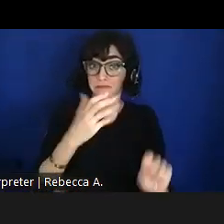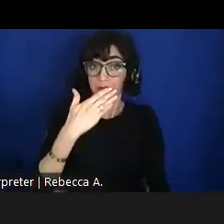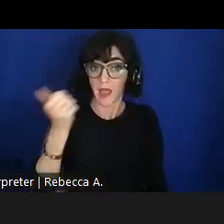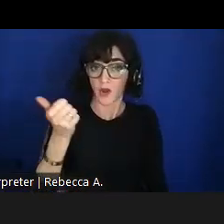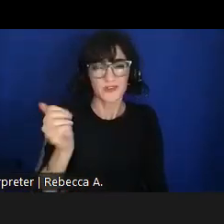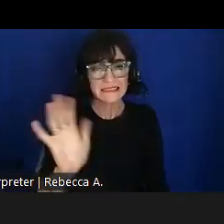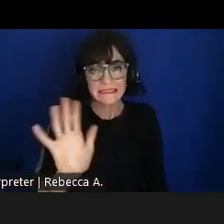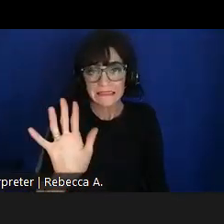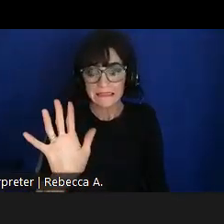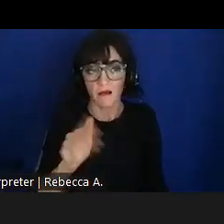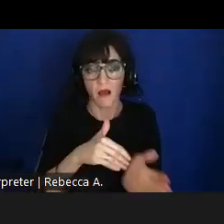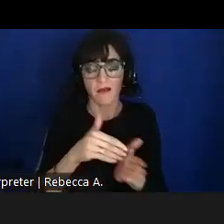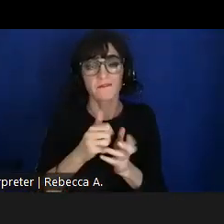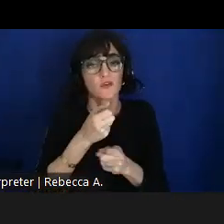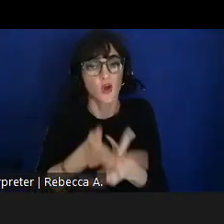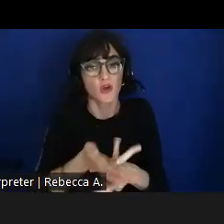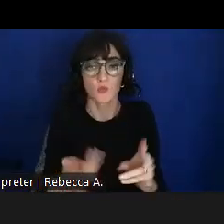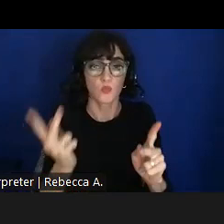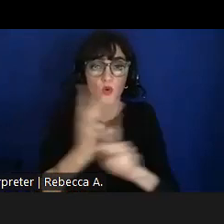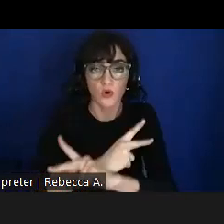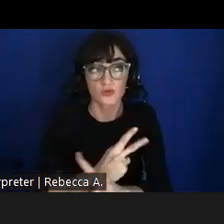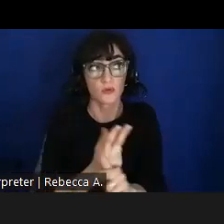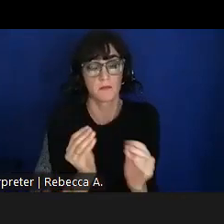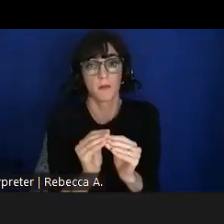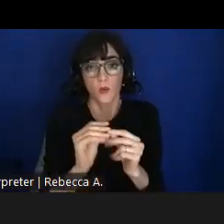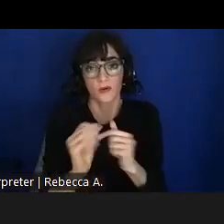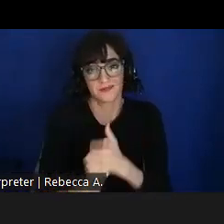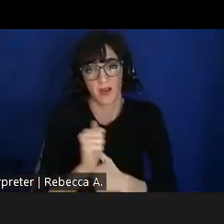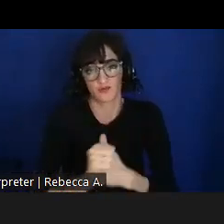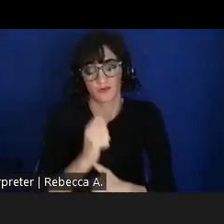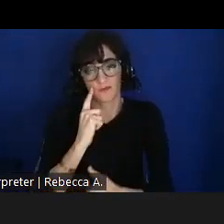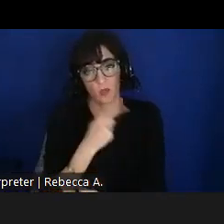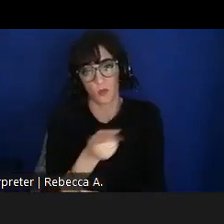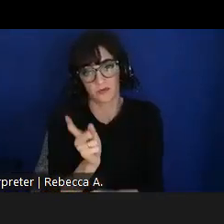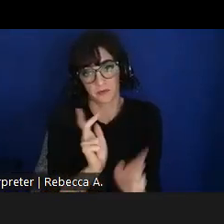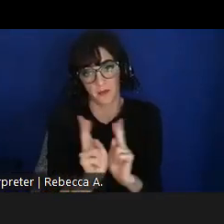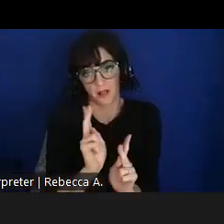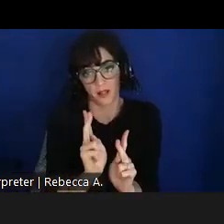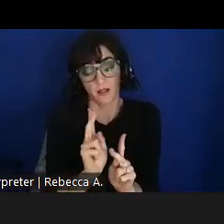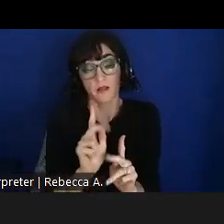for people and so when people are in this place of continued use despite those negative